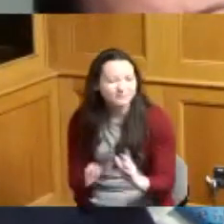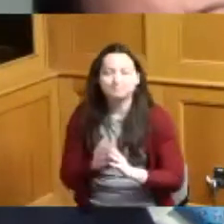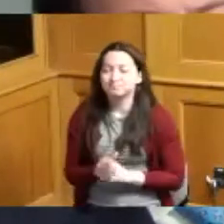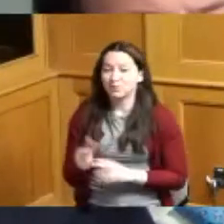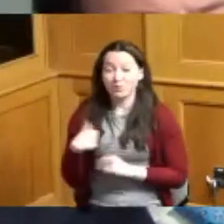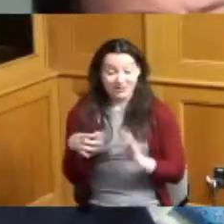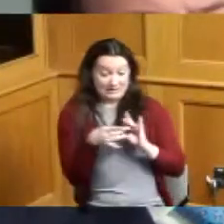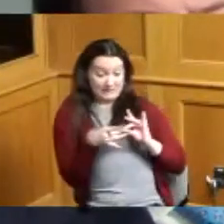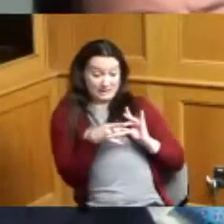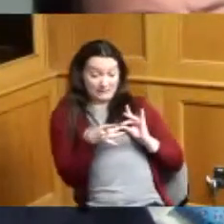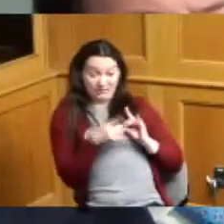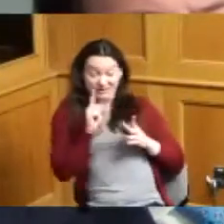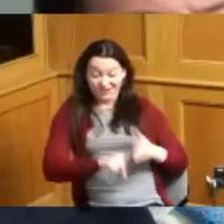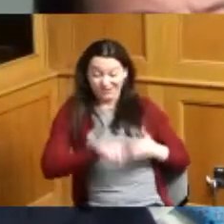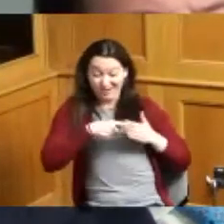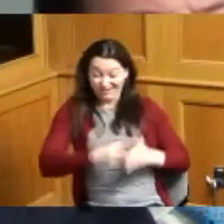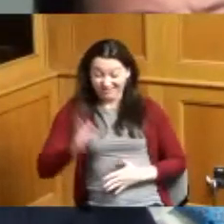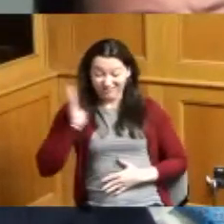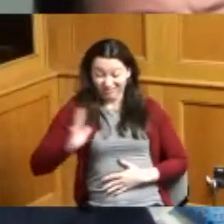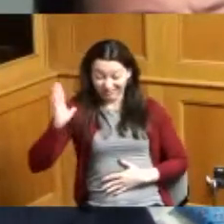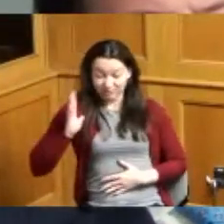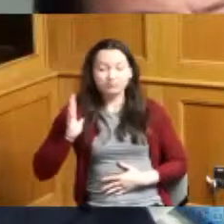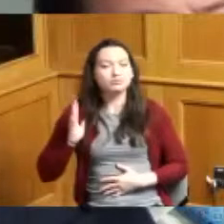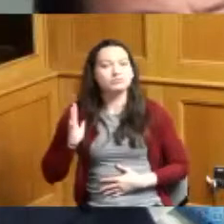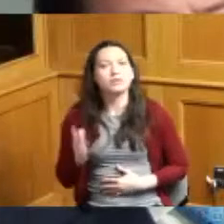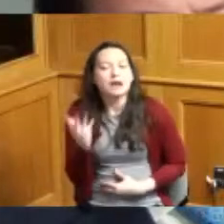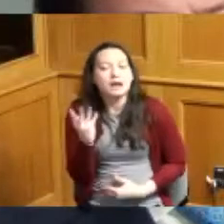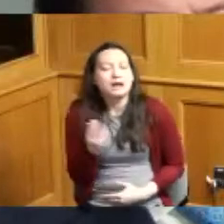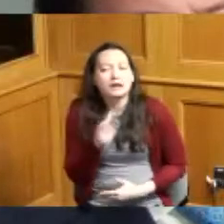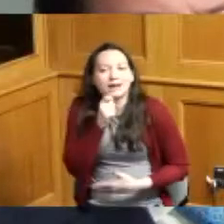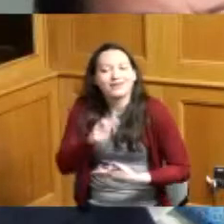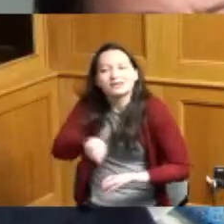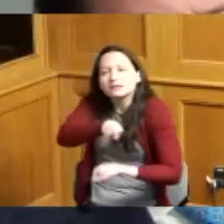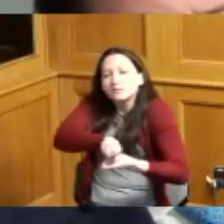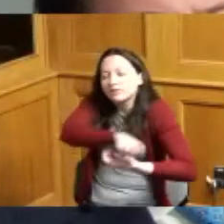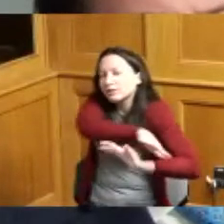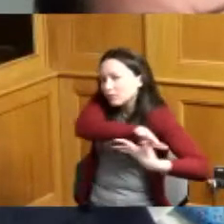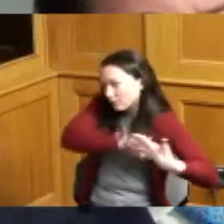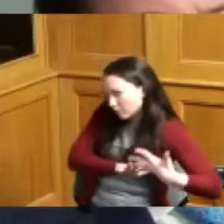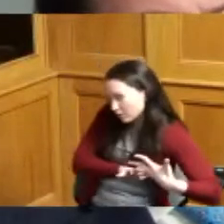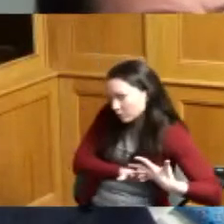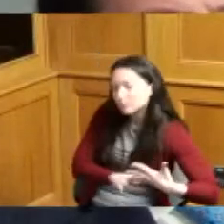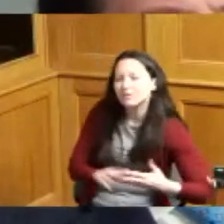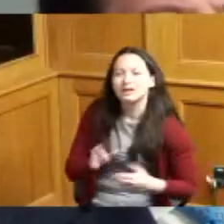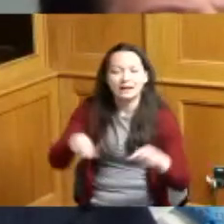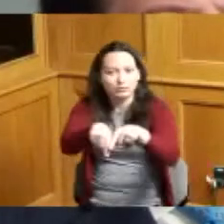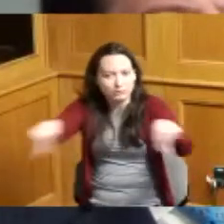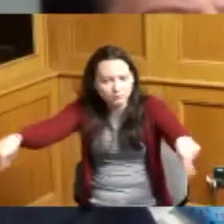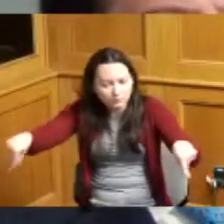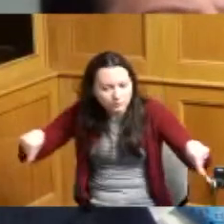said from the beginning on this is that outside of those items such as the pitch in the corners